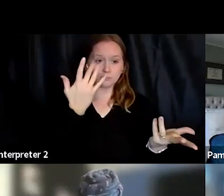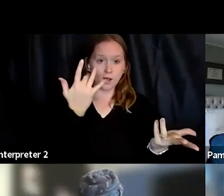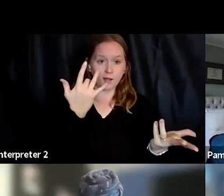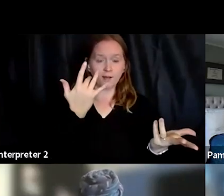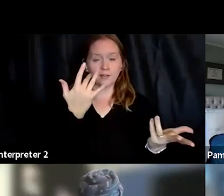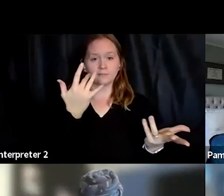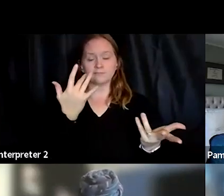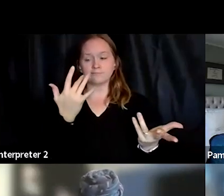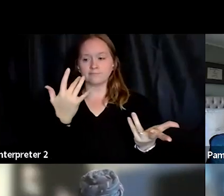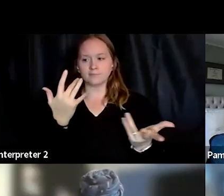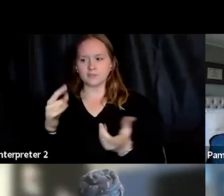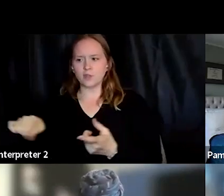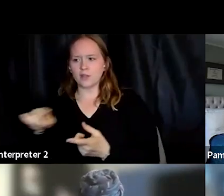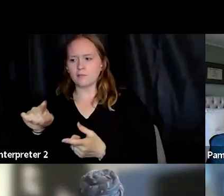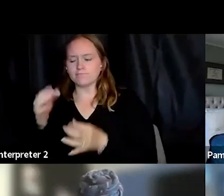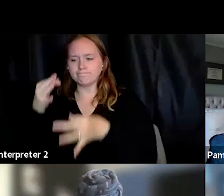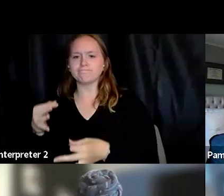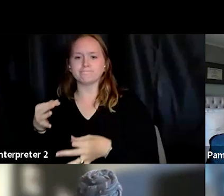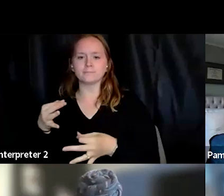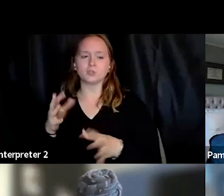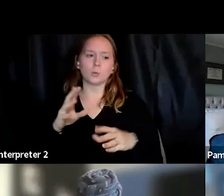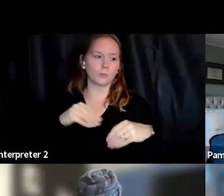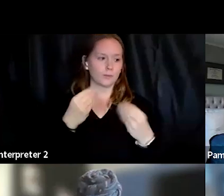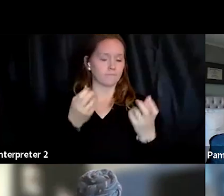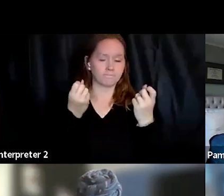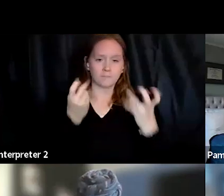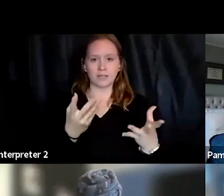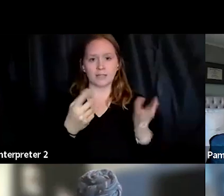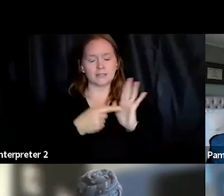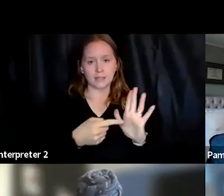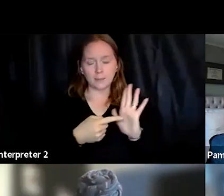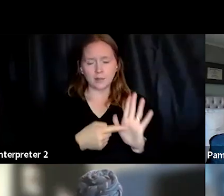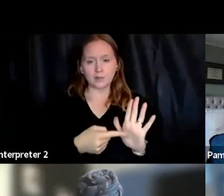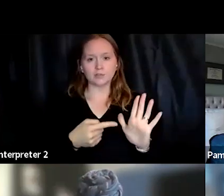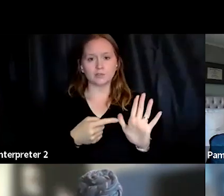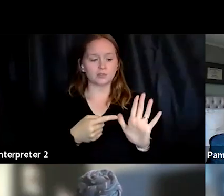So provide as many examples and illustrate the links